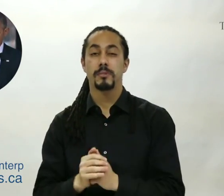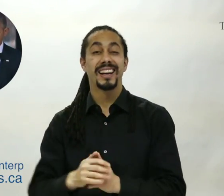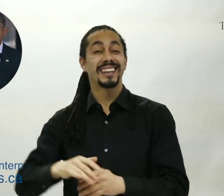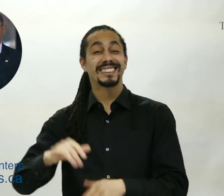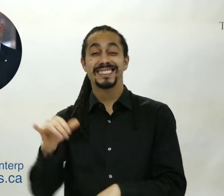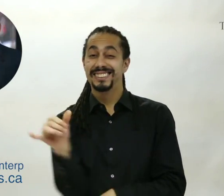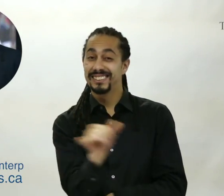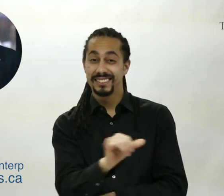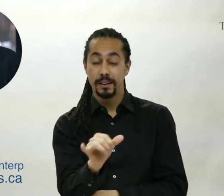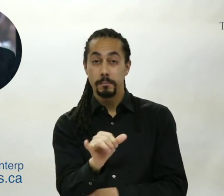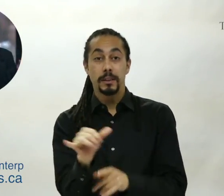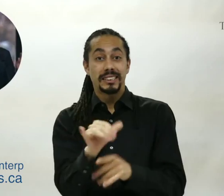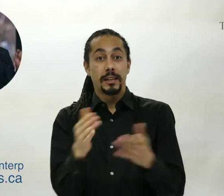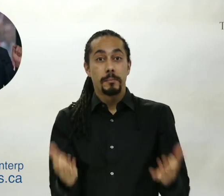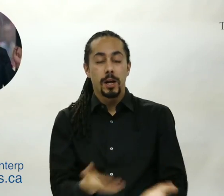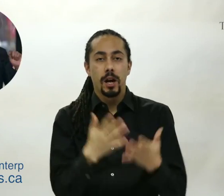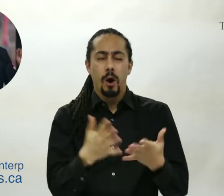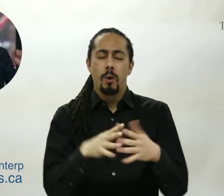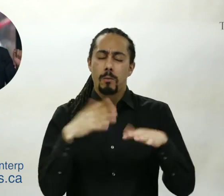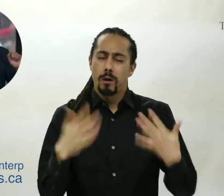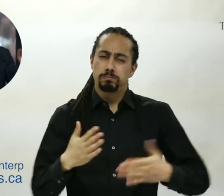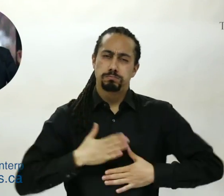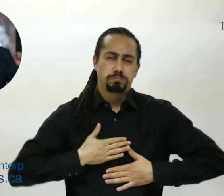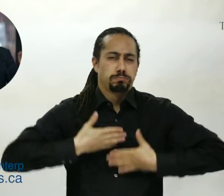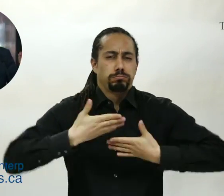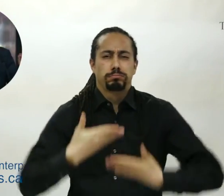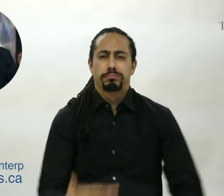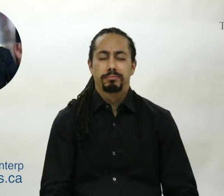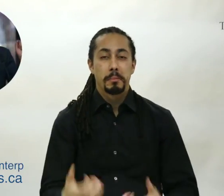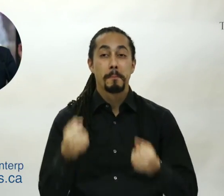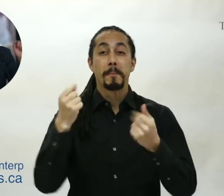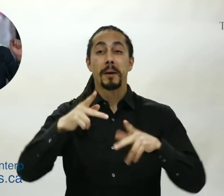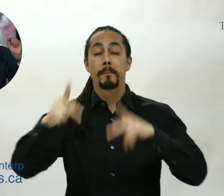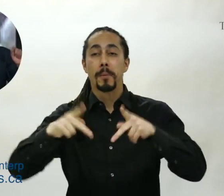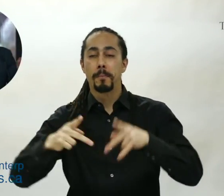As was true here, it took sacrifice - - the sacrifice of countless people,